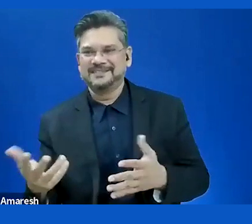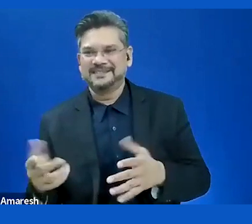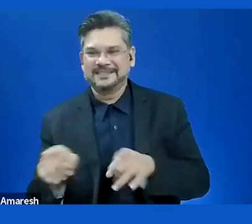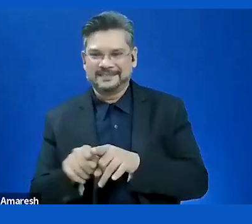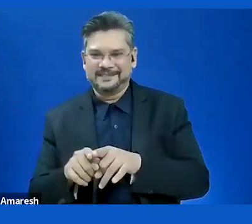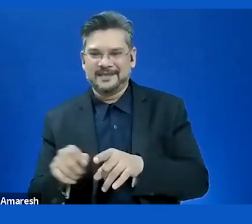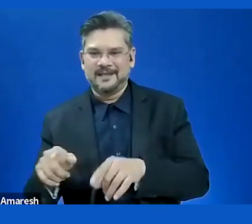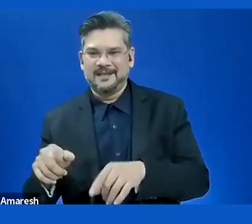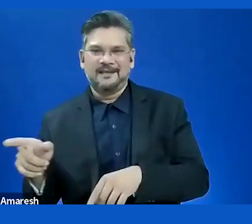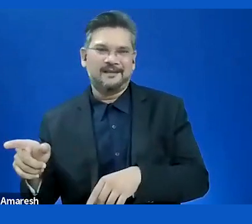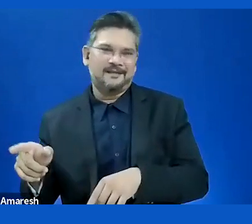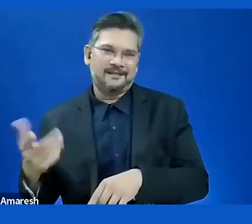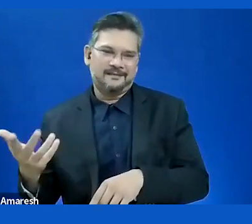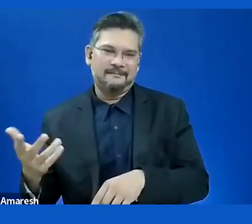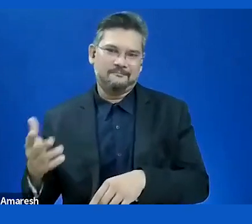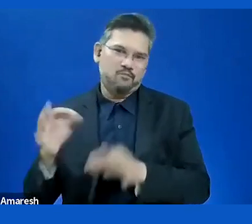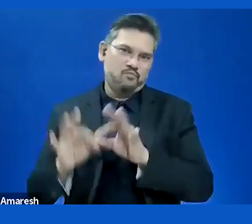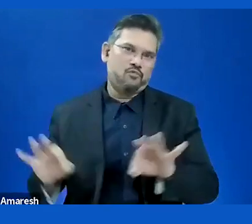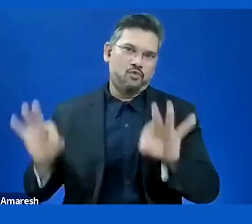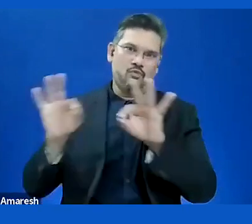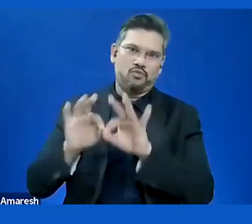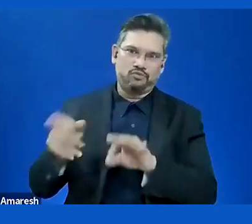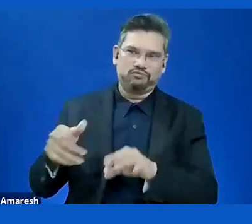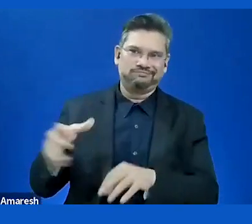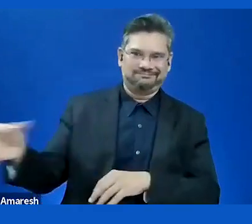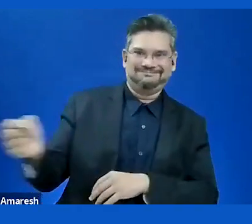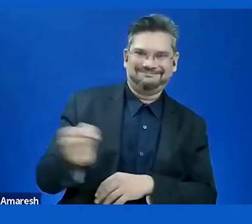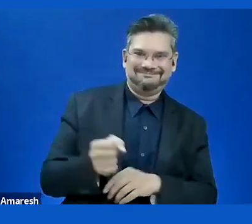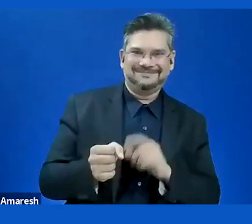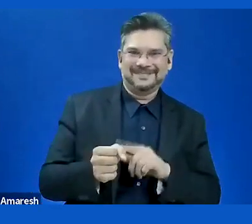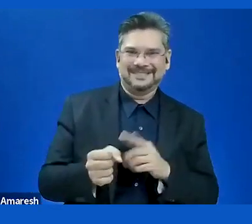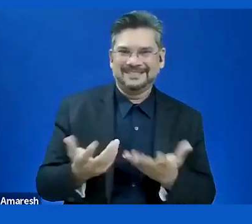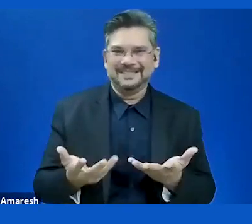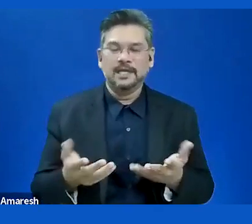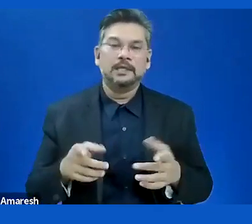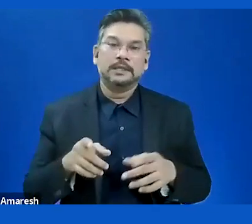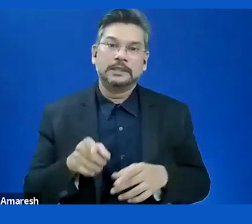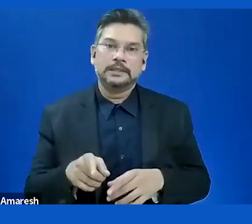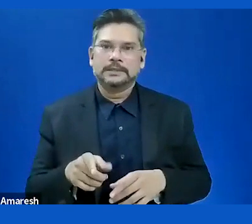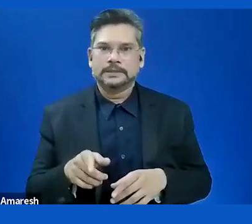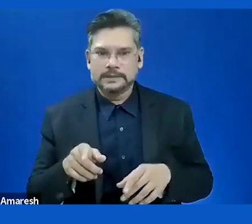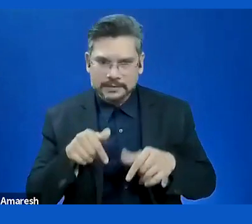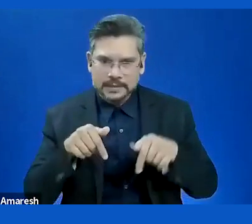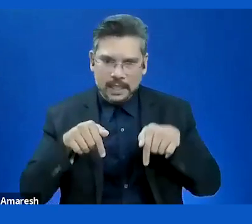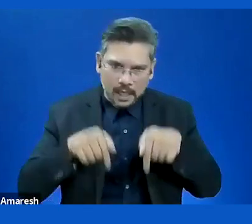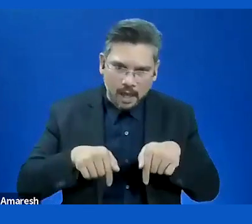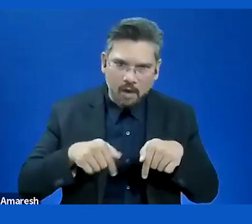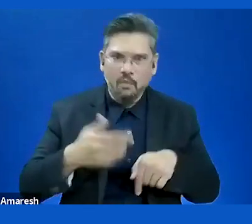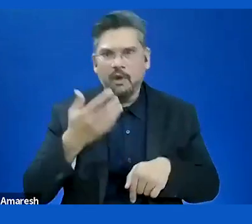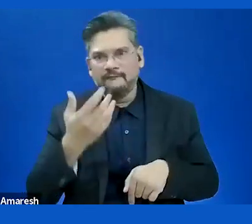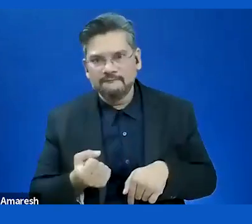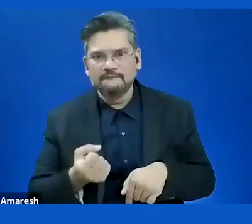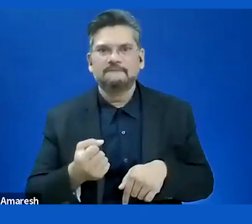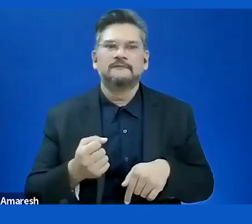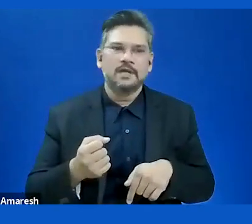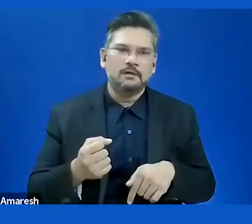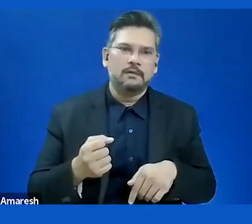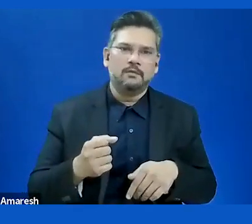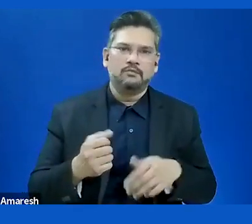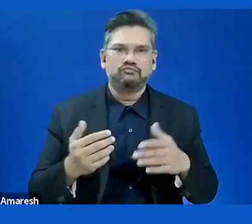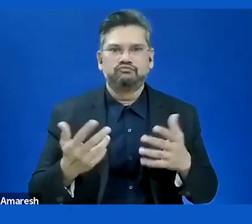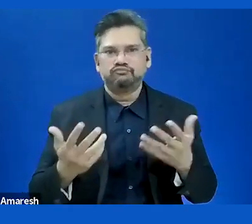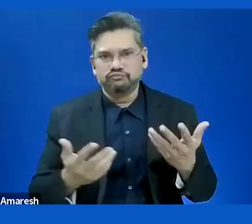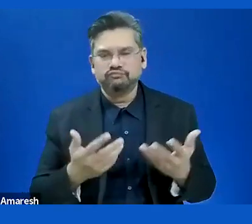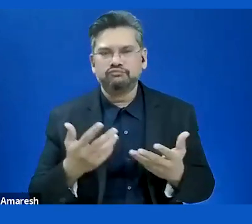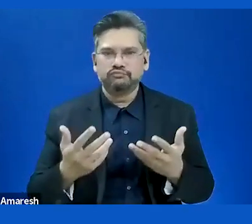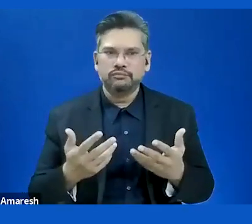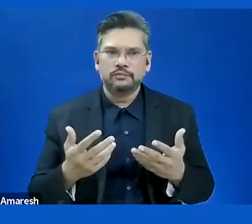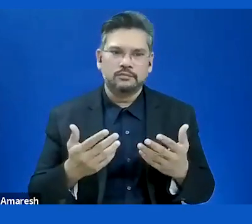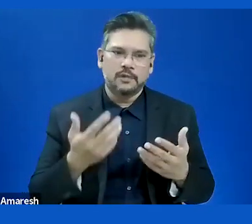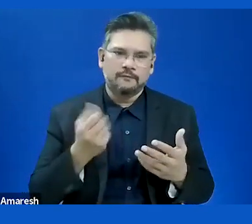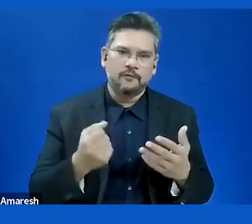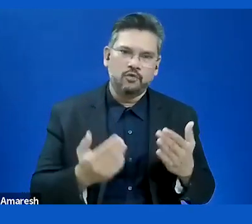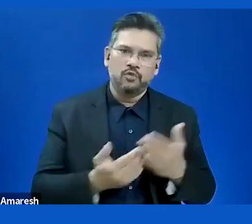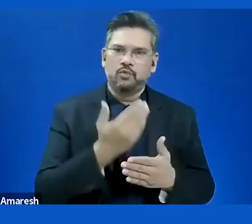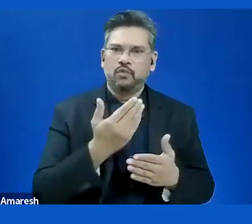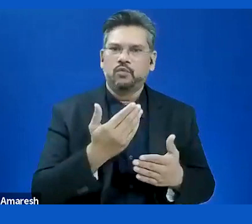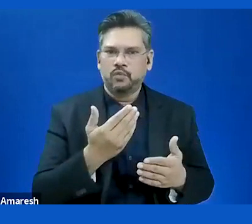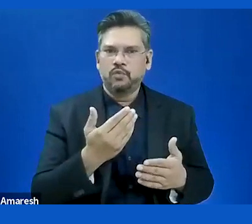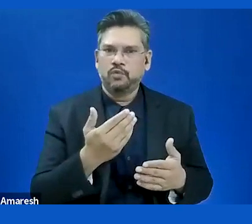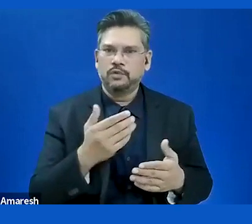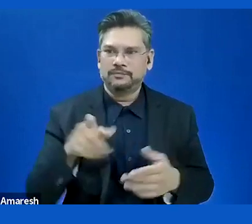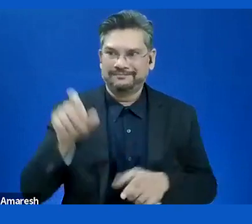to have. We actually have started to develop like user resource. Or like a pool of users to